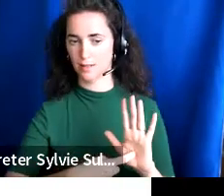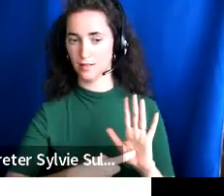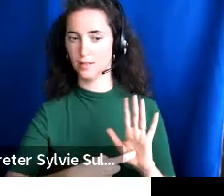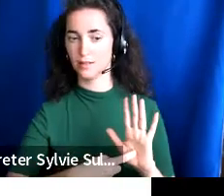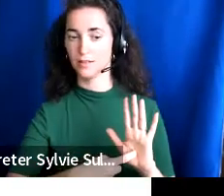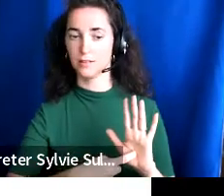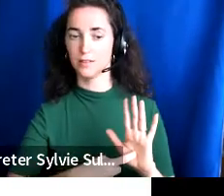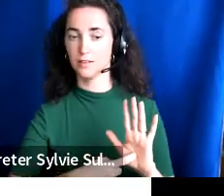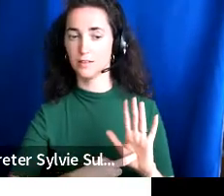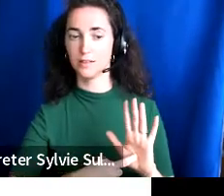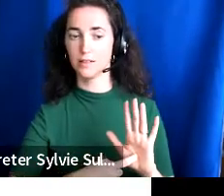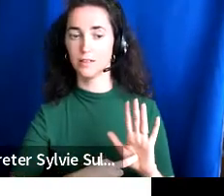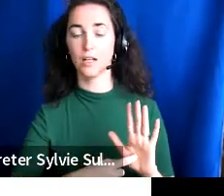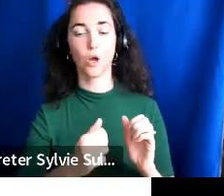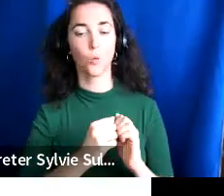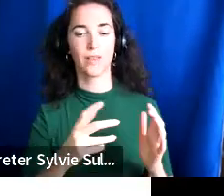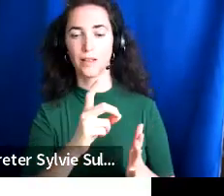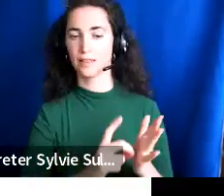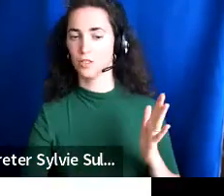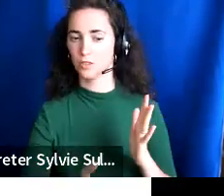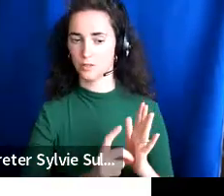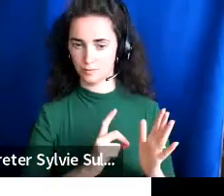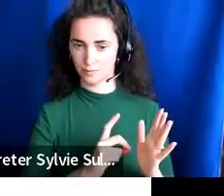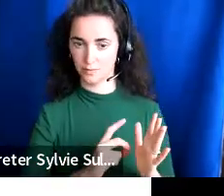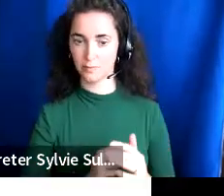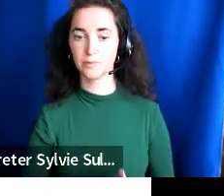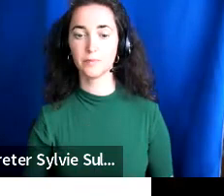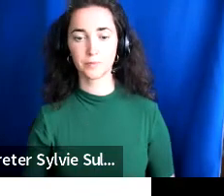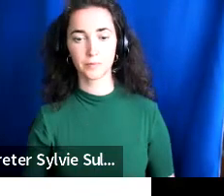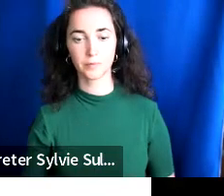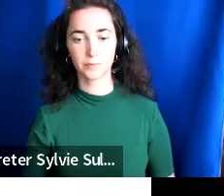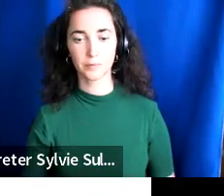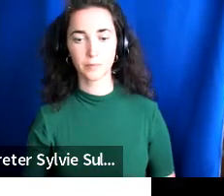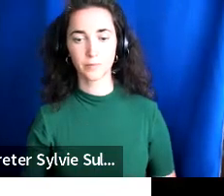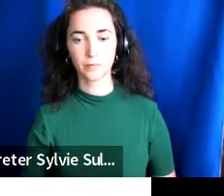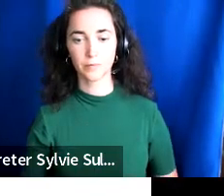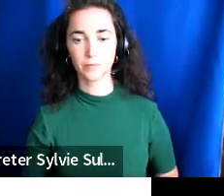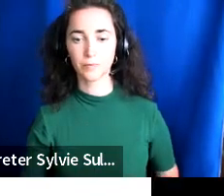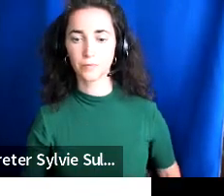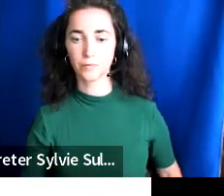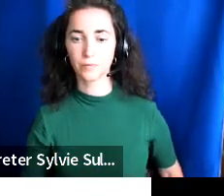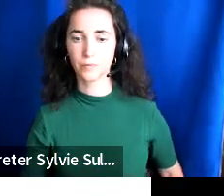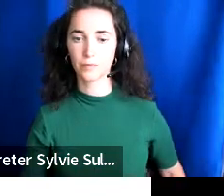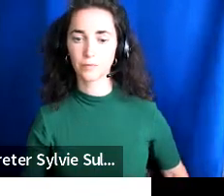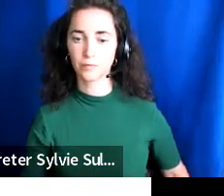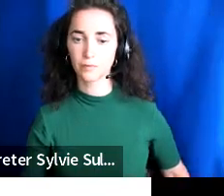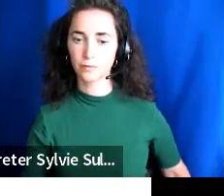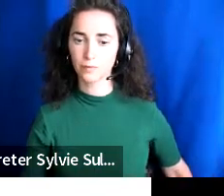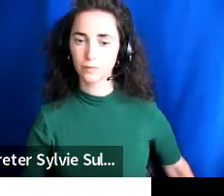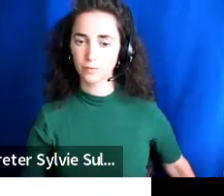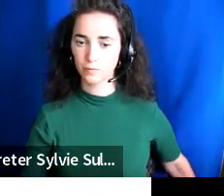I. identification without discrimination, faculty or staff or administration more.